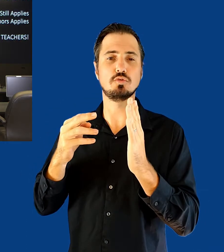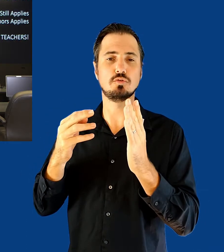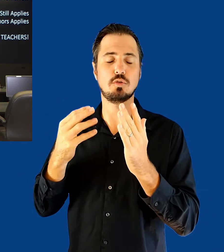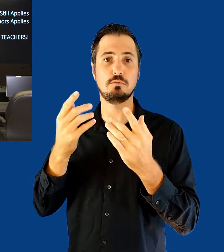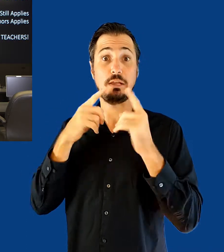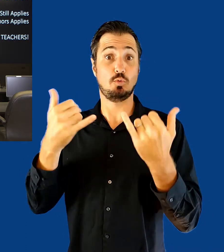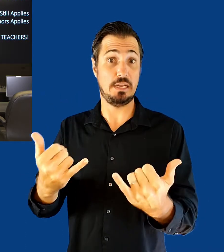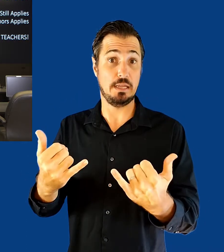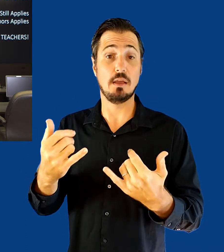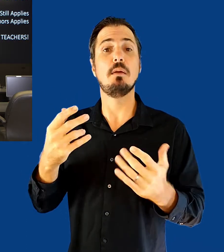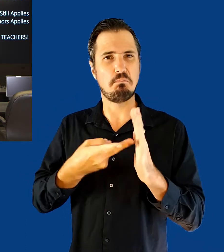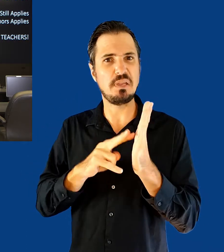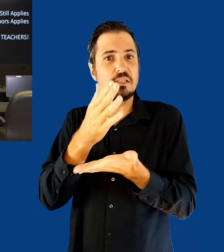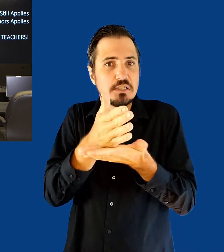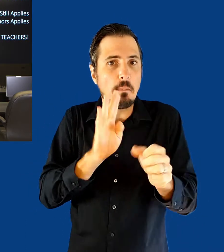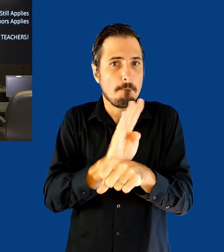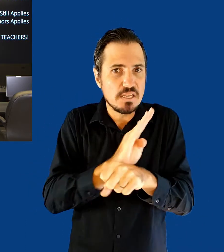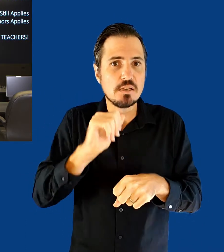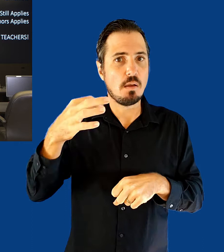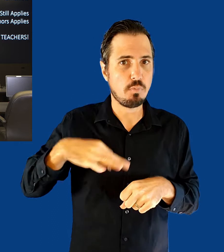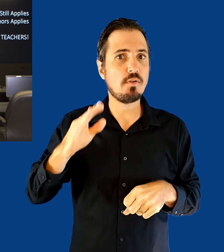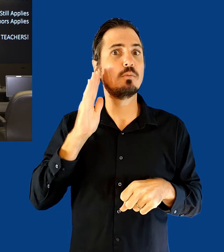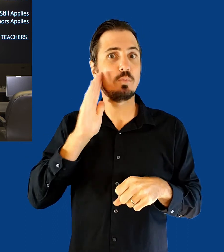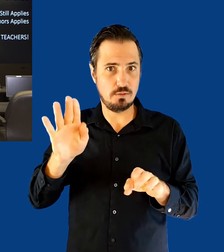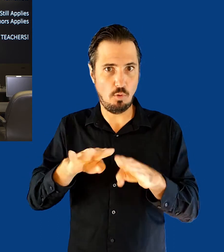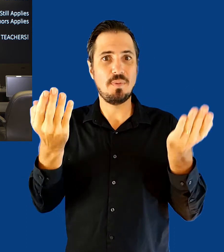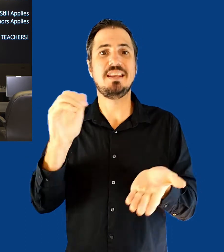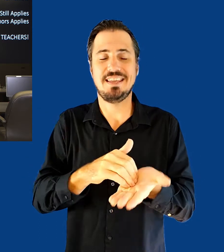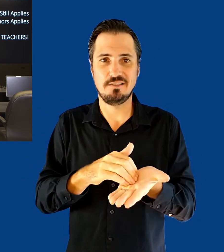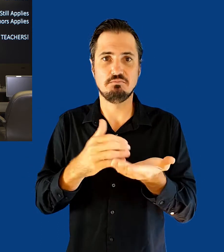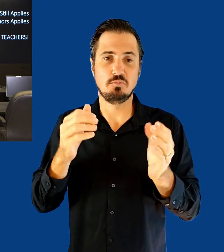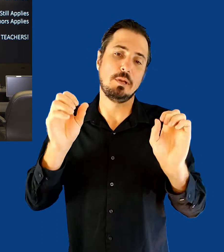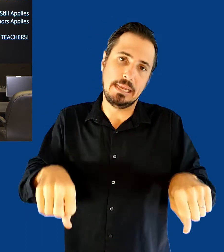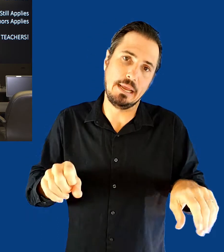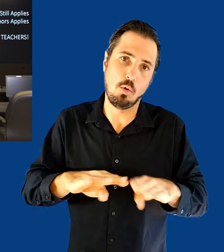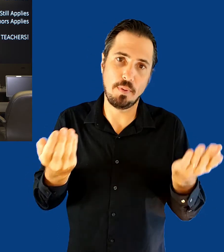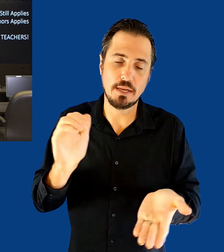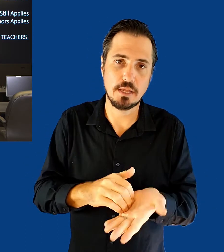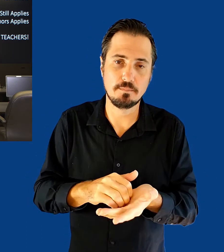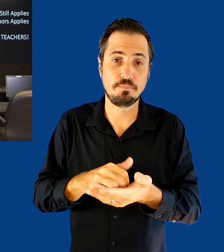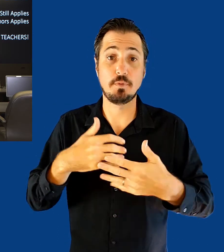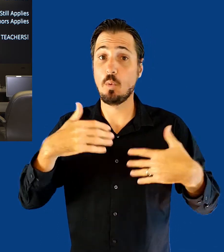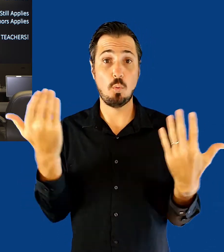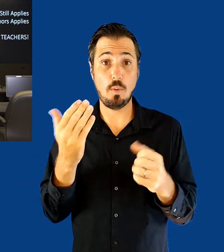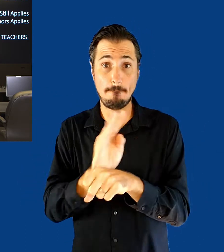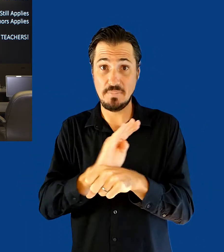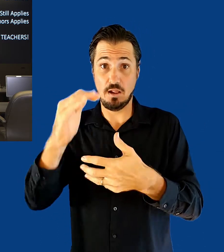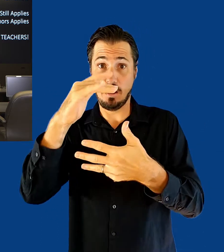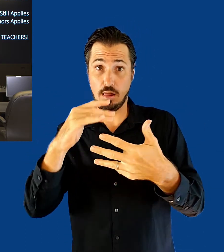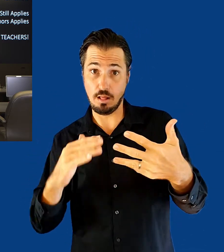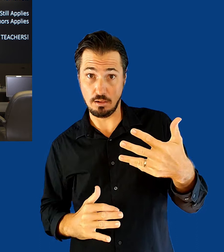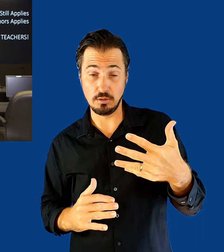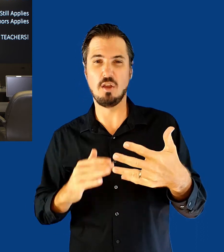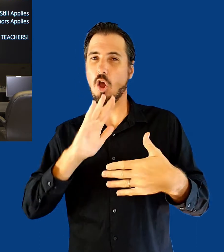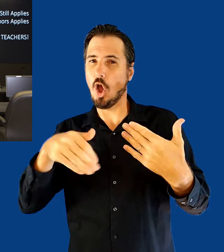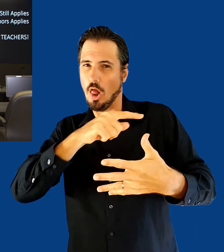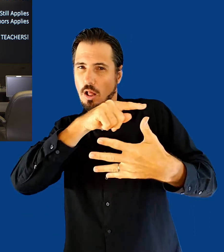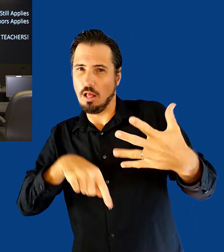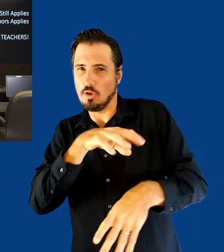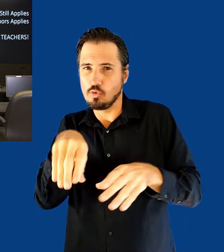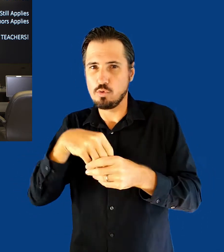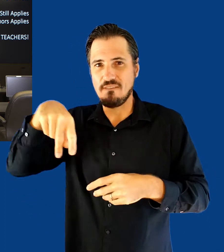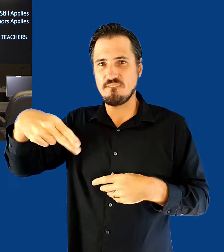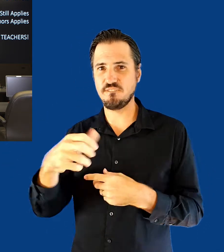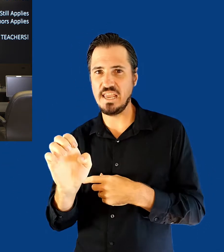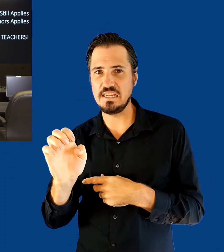Today’s updated list of allowable businesses, as detailed in the Governor’s Seventh Proclamation, is Phase One of what is anticipated to be a Three-Phase reopening.